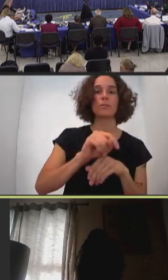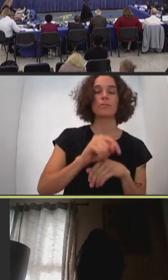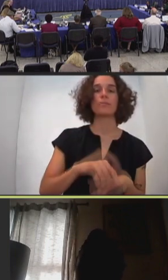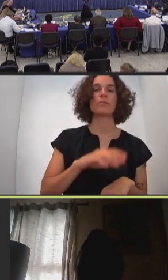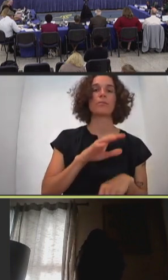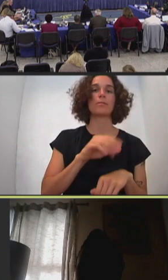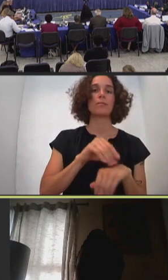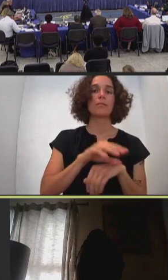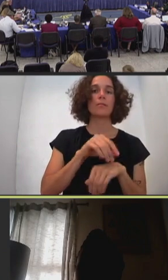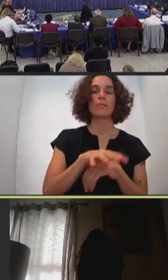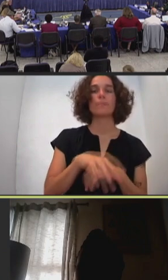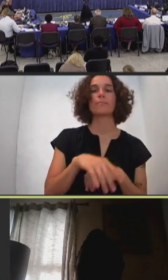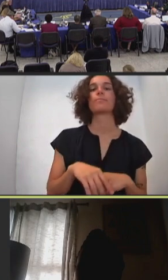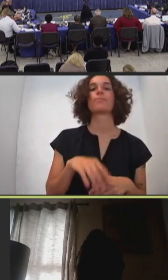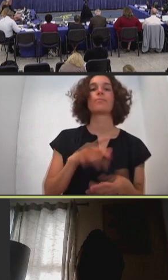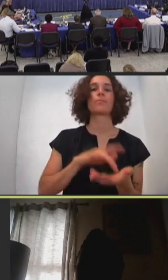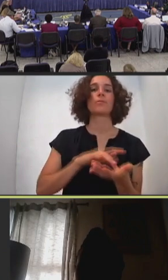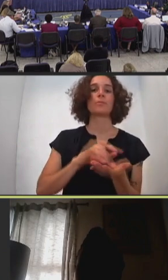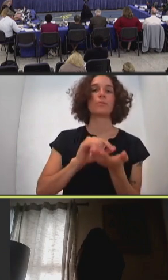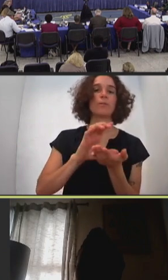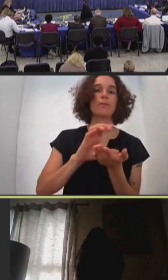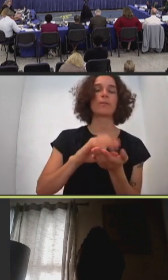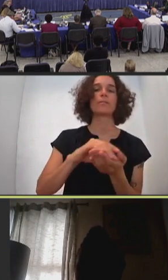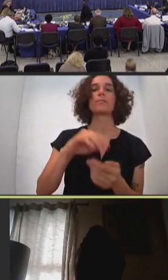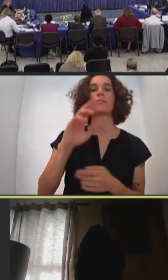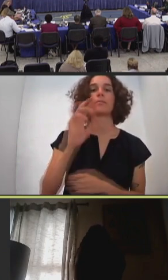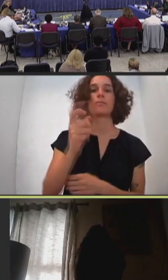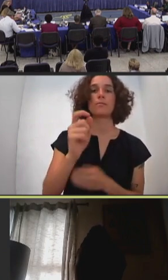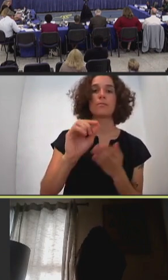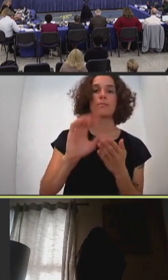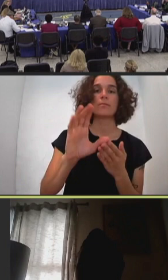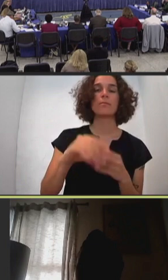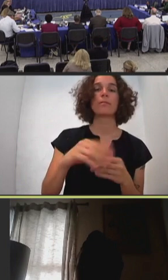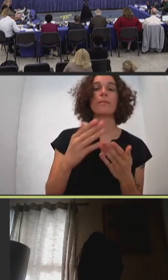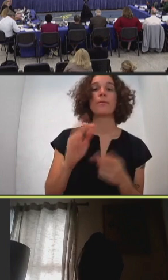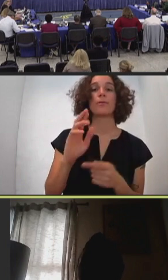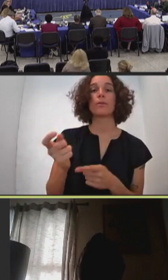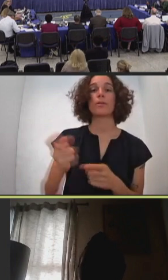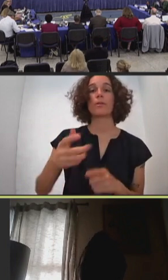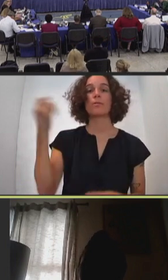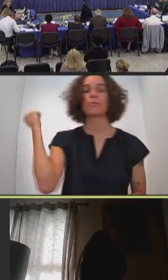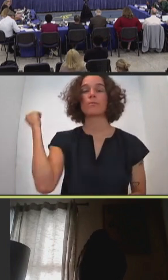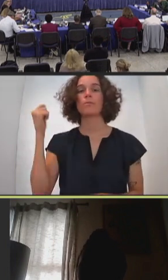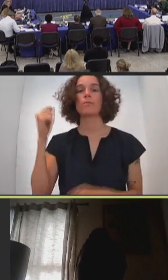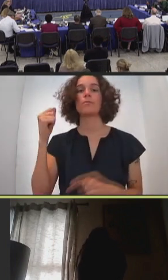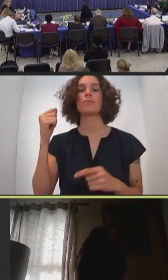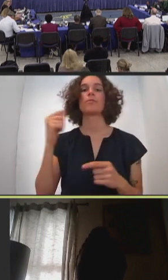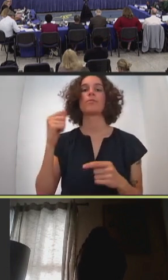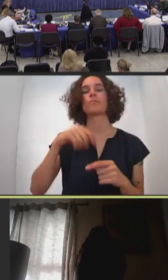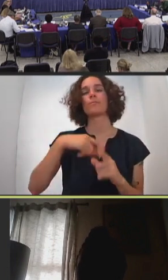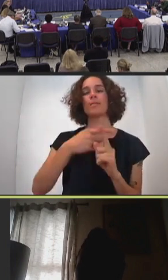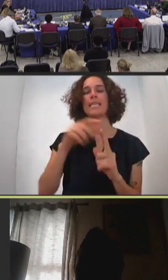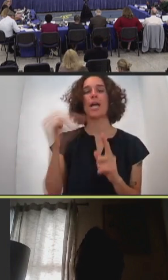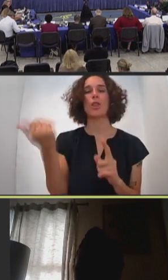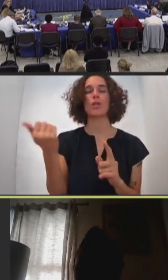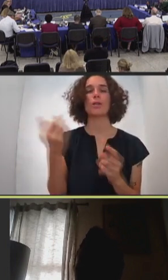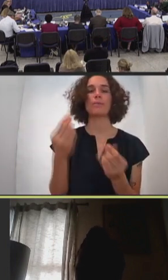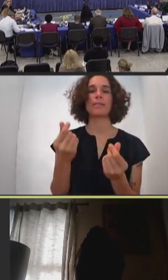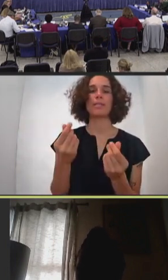because their prescriptions are confiscated alongside other materials that are confiscated